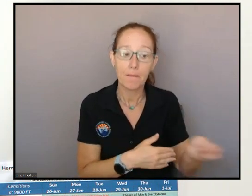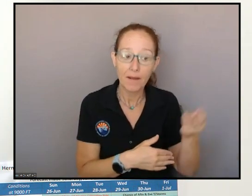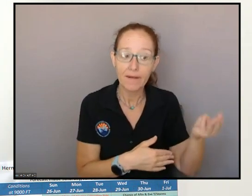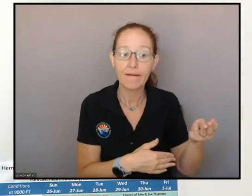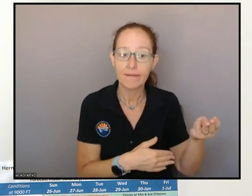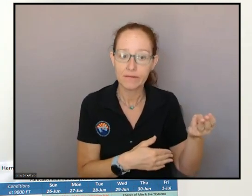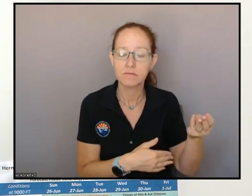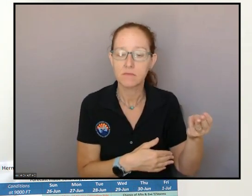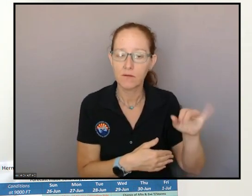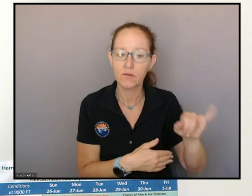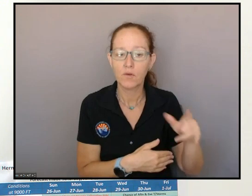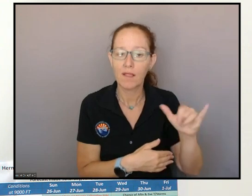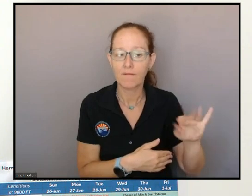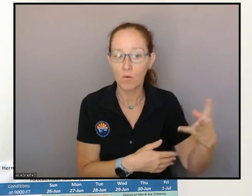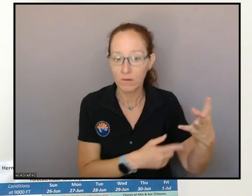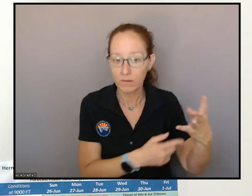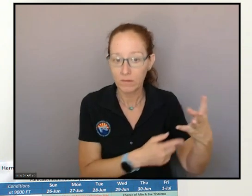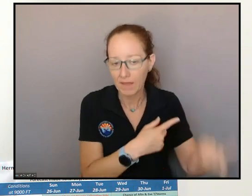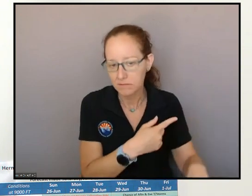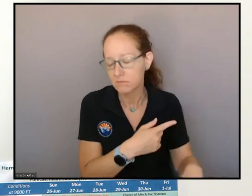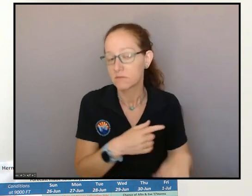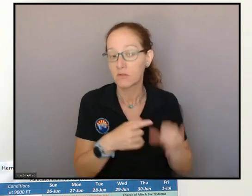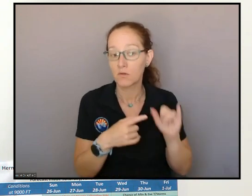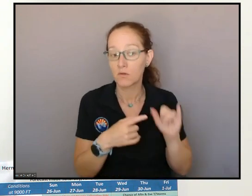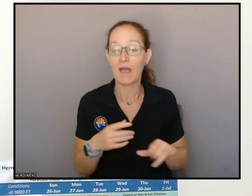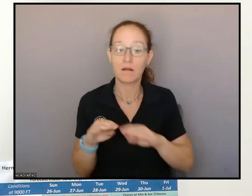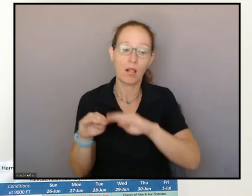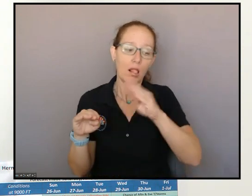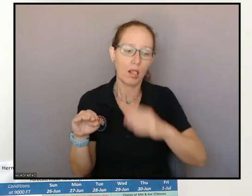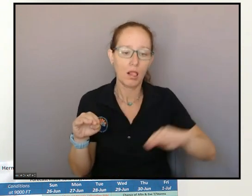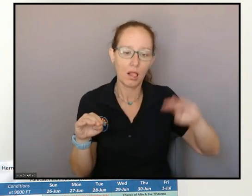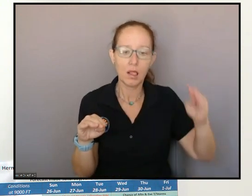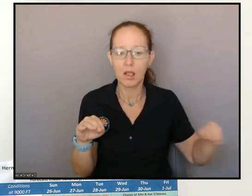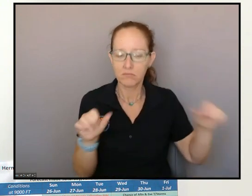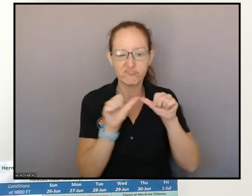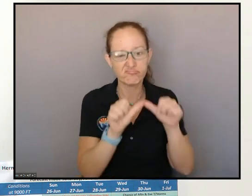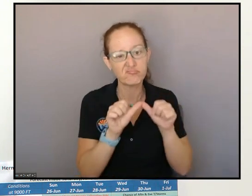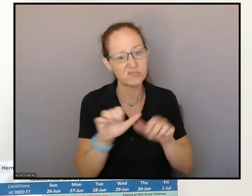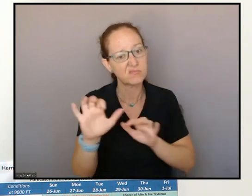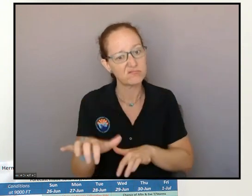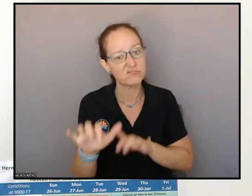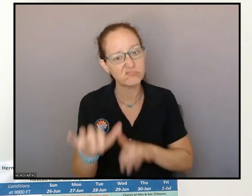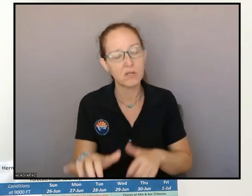pattern for a while, and that chance of showers and thunderstorms pretty much will occur every day with a couple